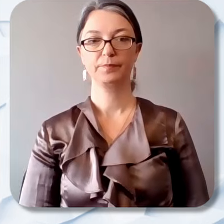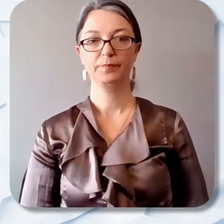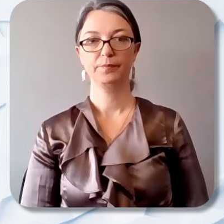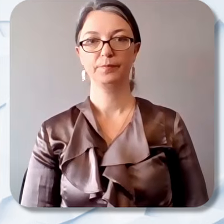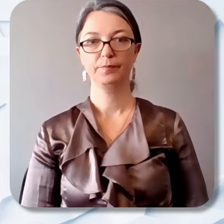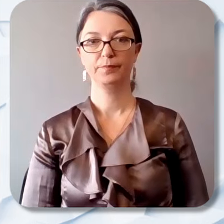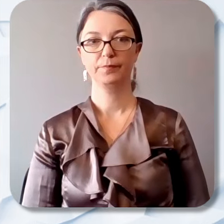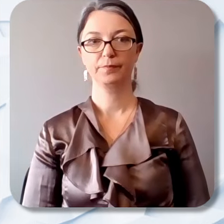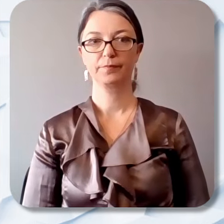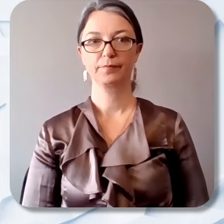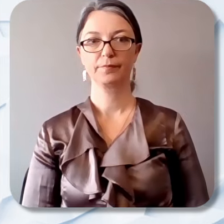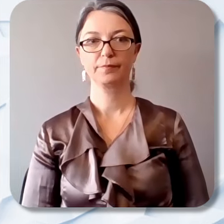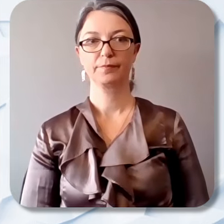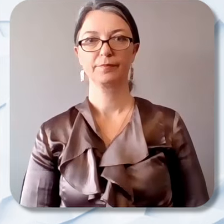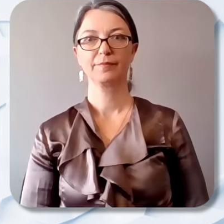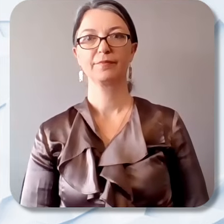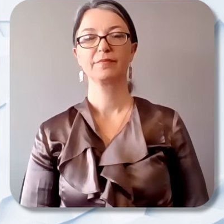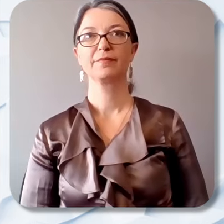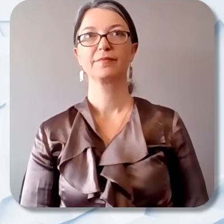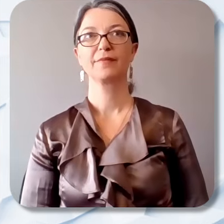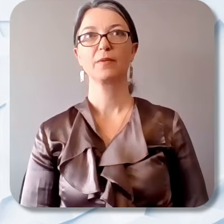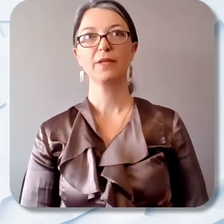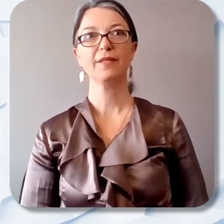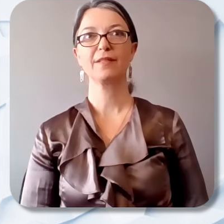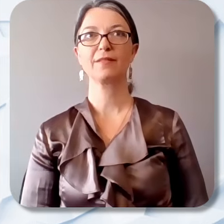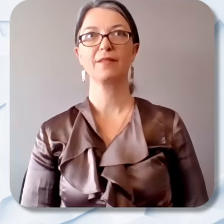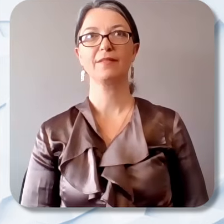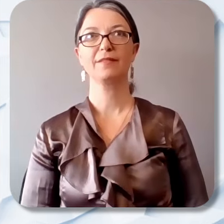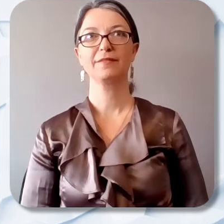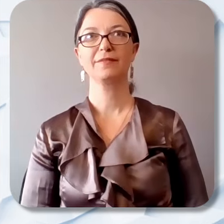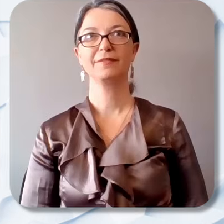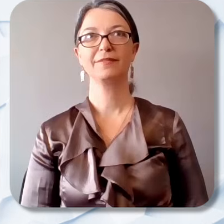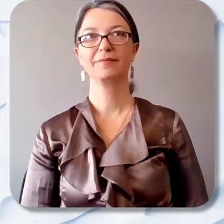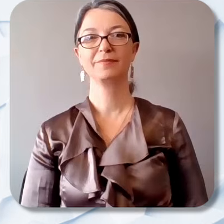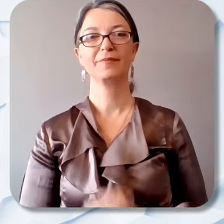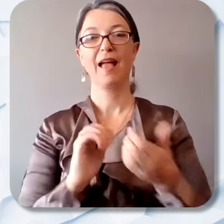Okay. So how is this going to work?